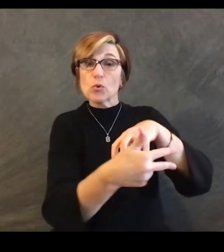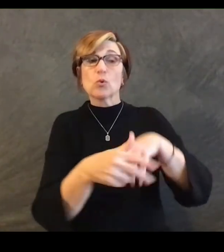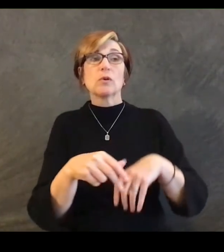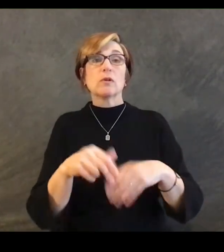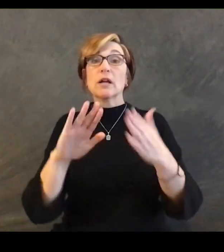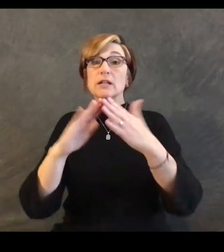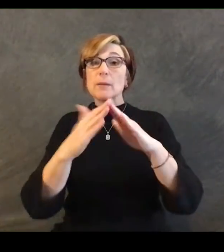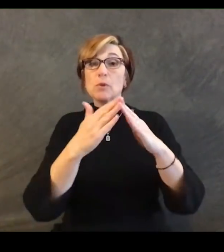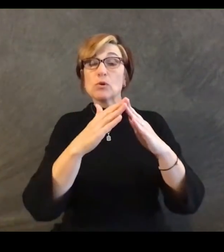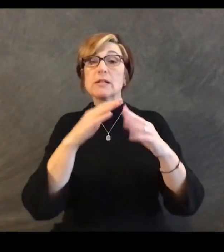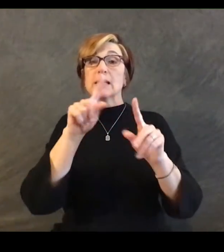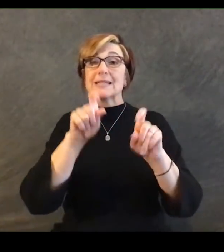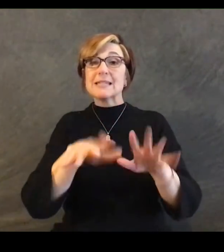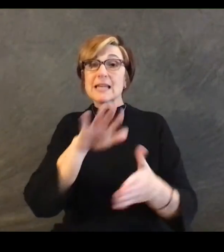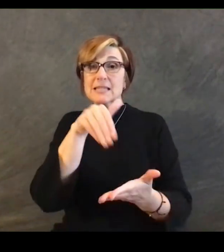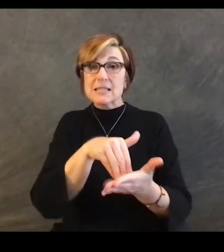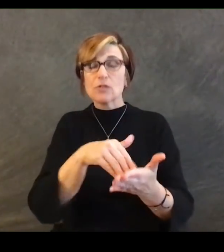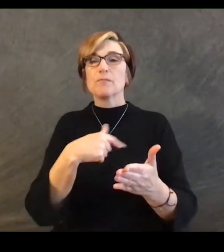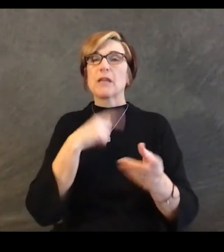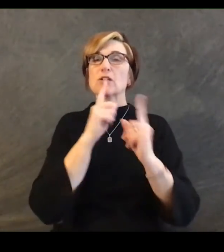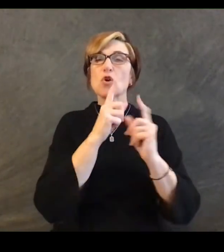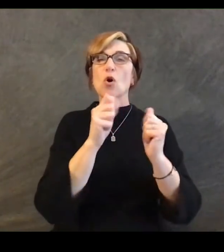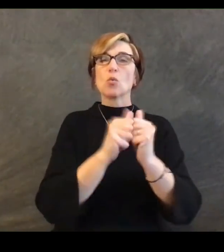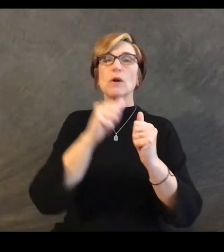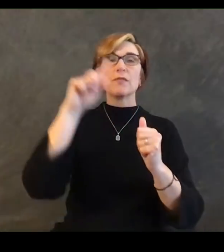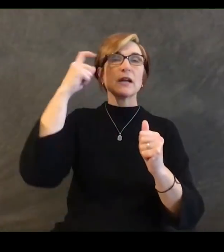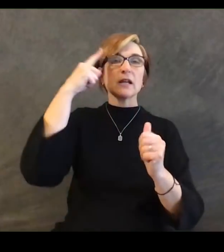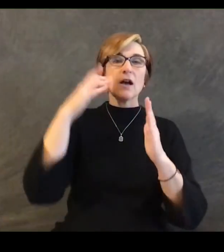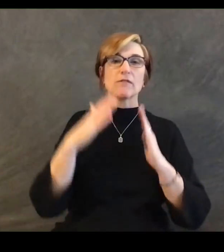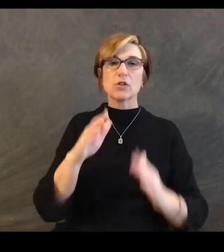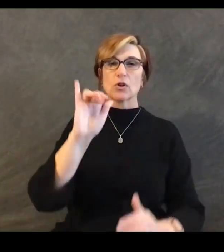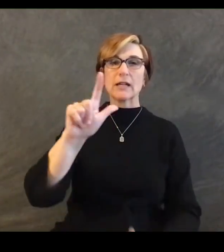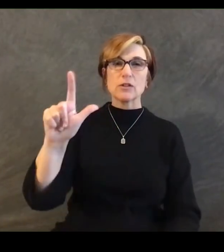Pritzker of Illinois today about a testing center that they've established